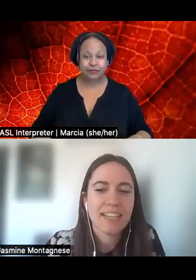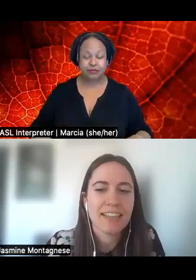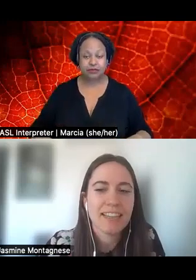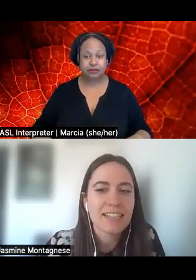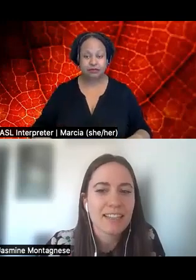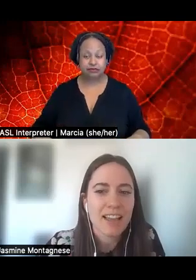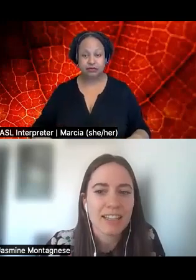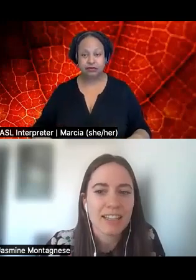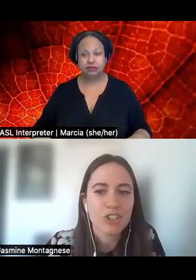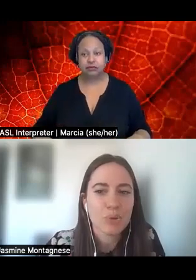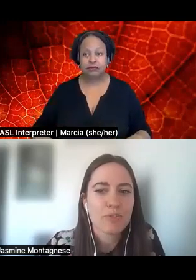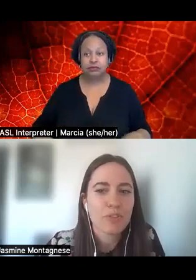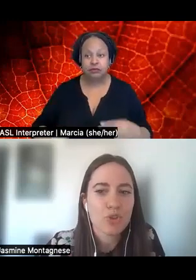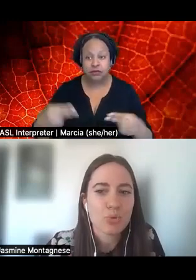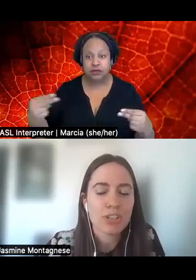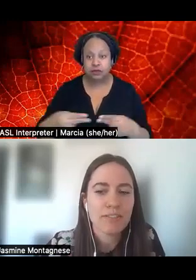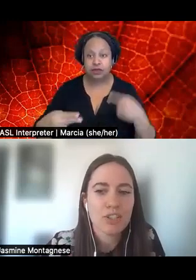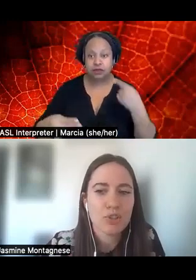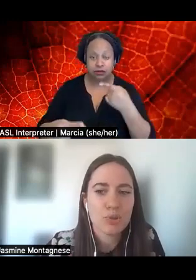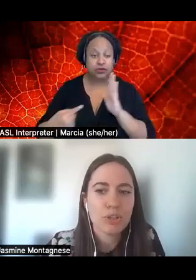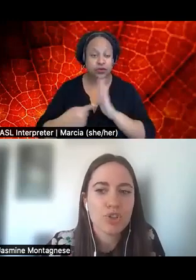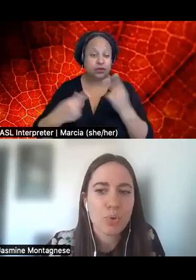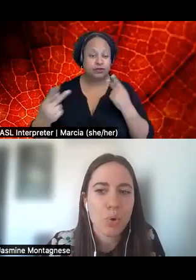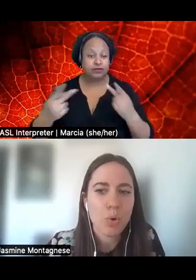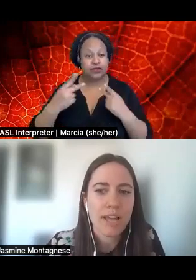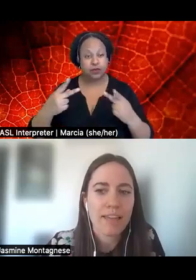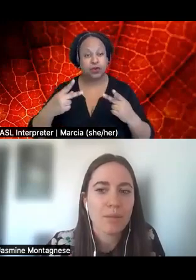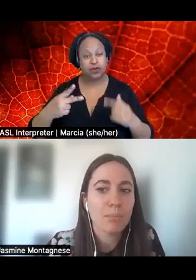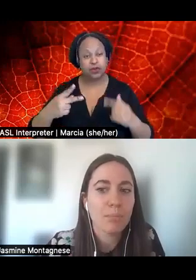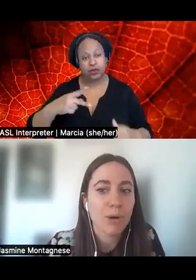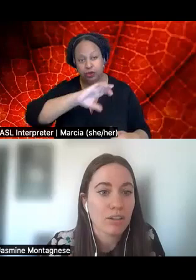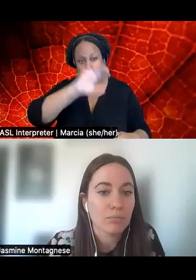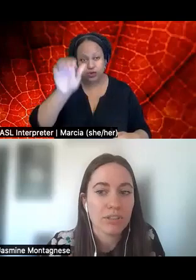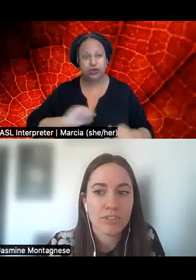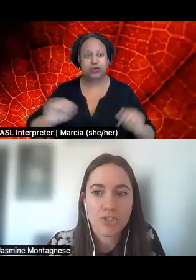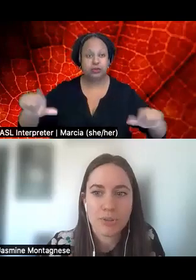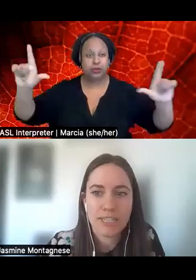This slide shows a visual of the Zoom control at the bottom of your screen.